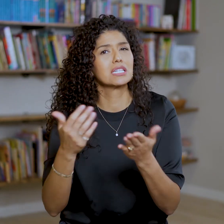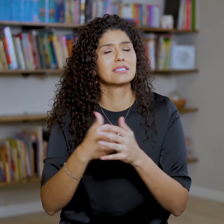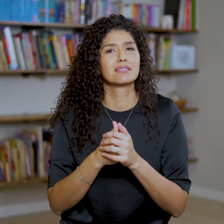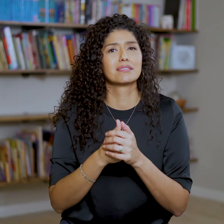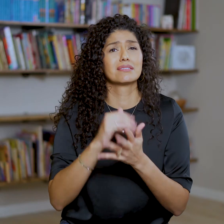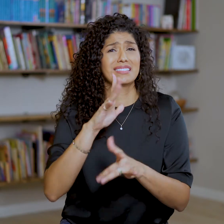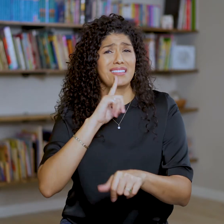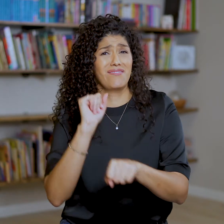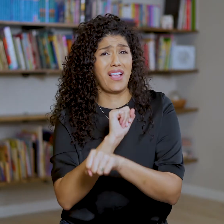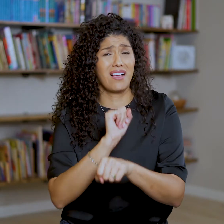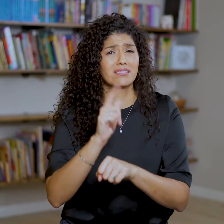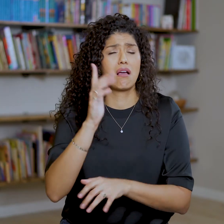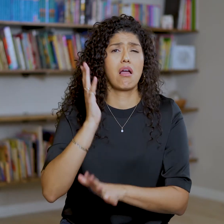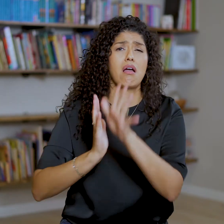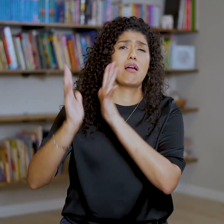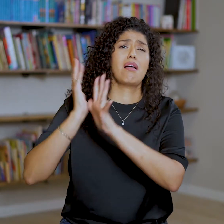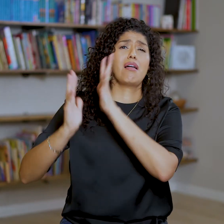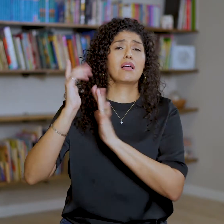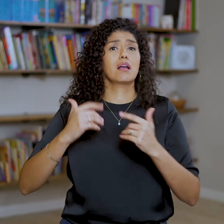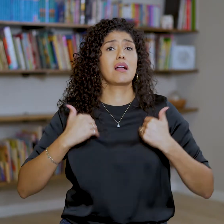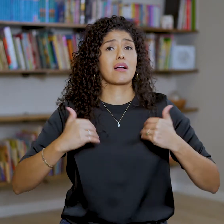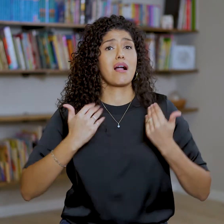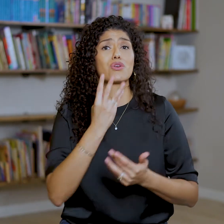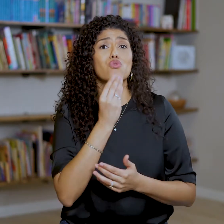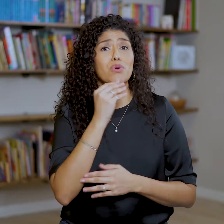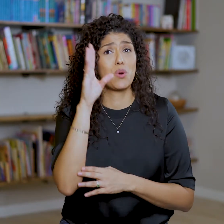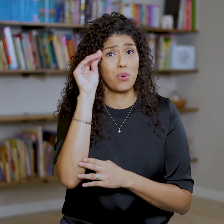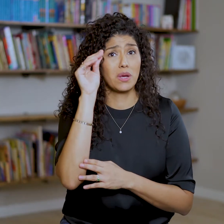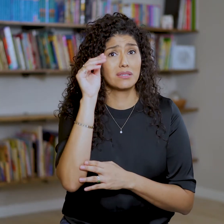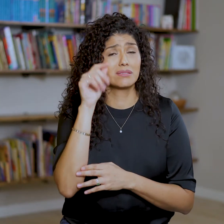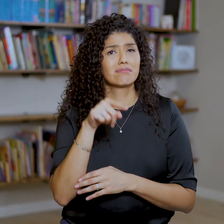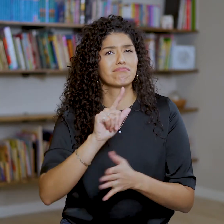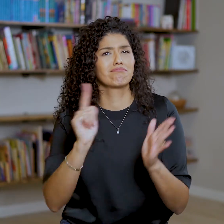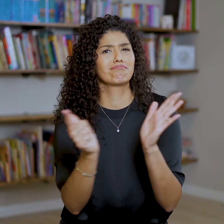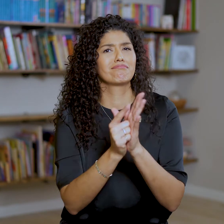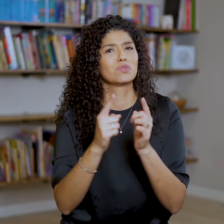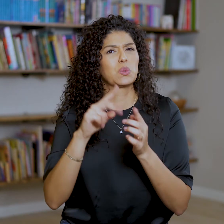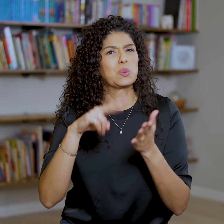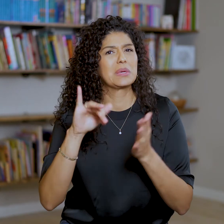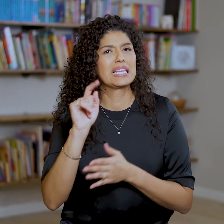in fact, young Hebrew boys were forbidden to read it